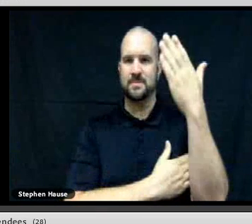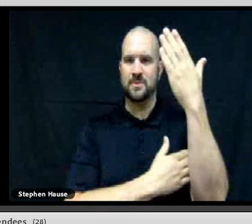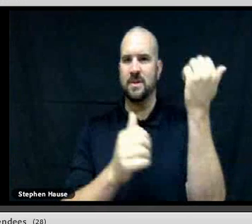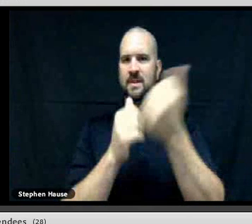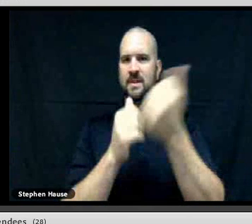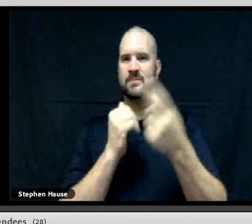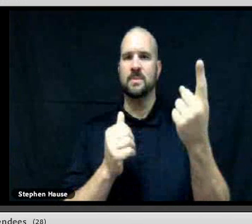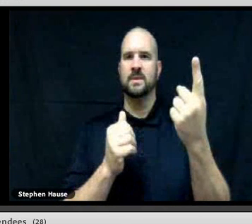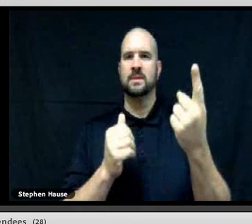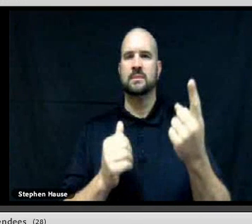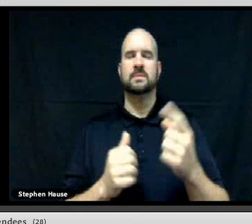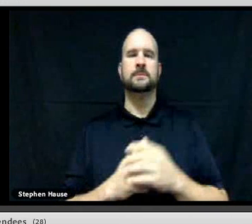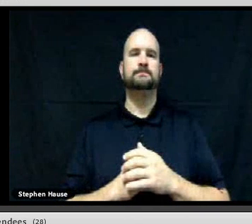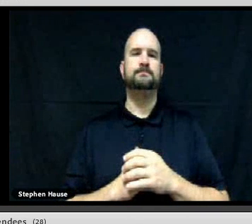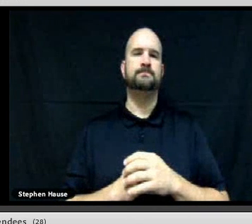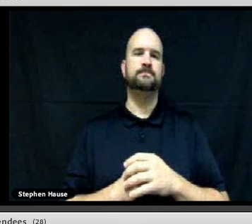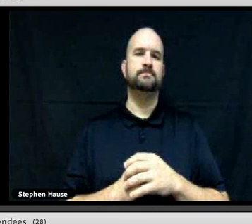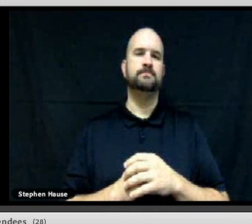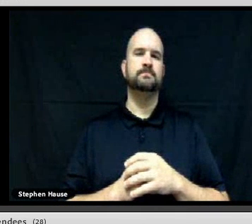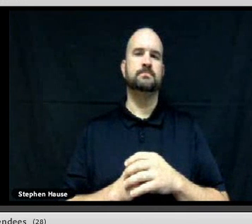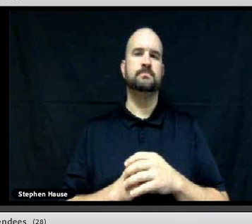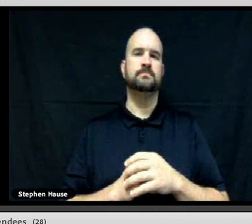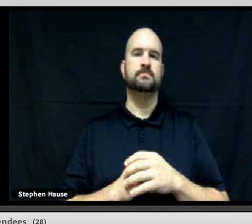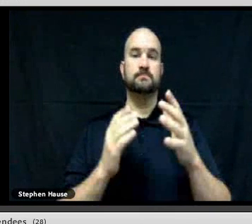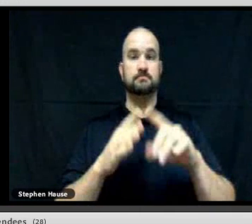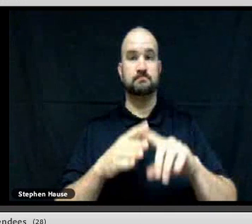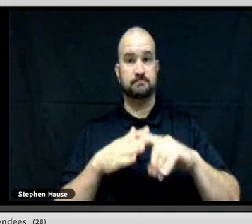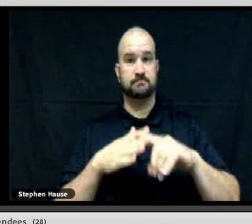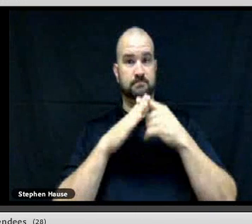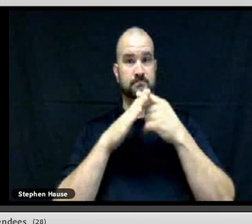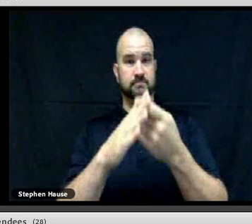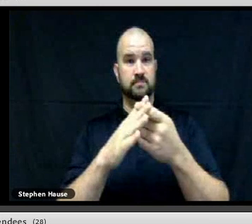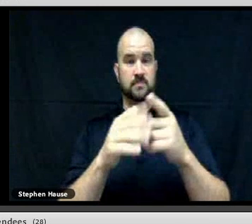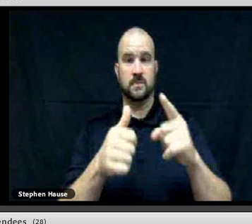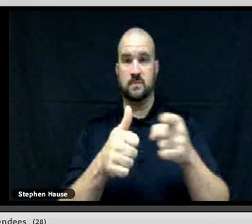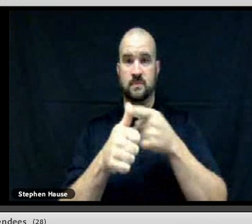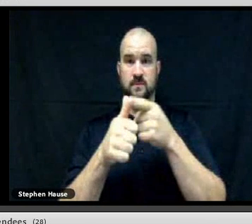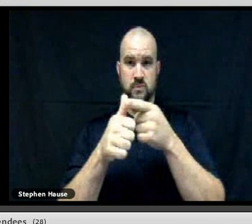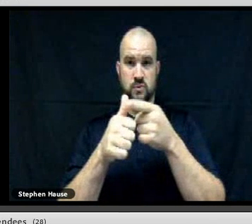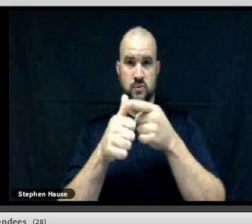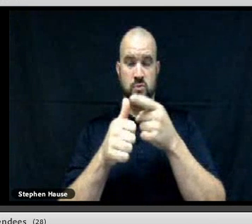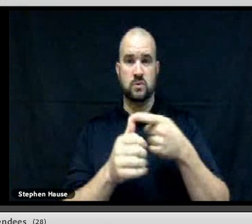Uh, so, to get started, let's first talk about, um, what is DPLA?